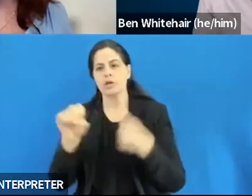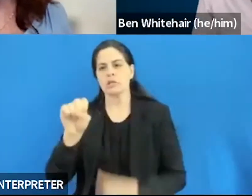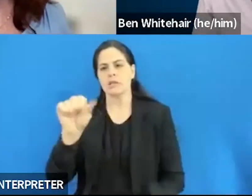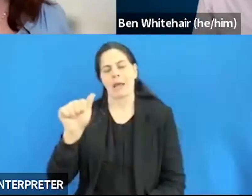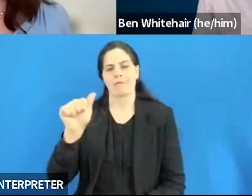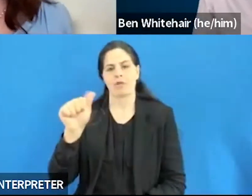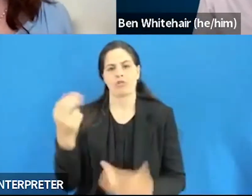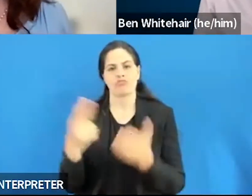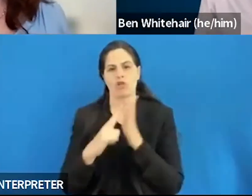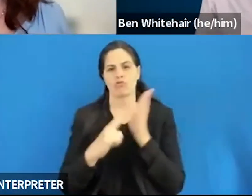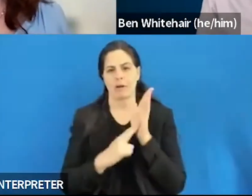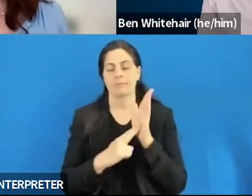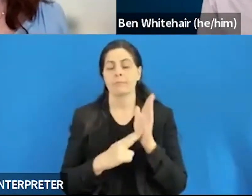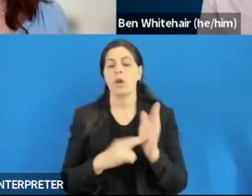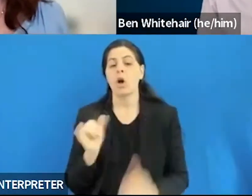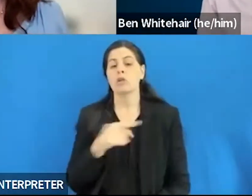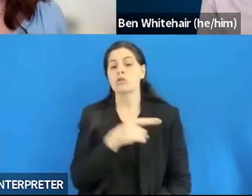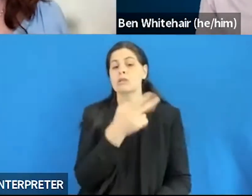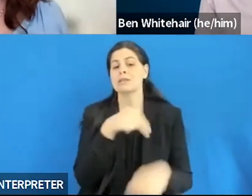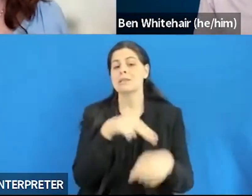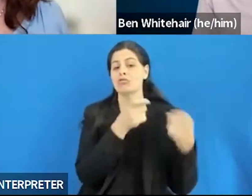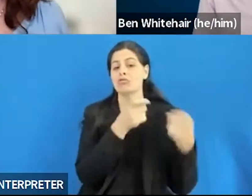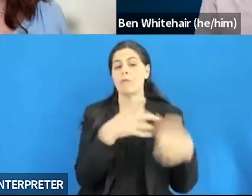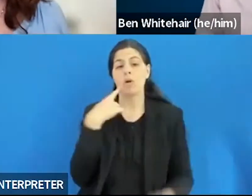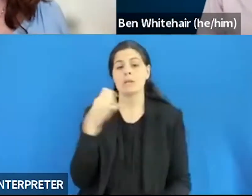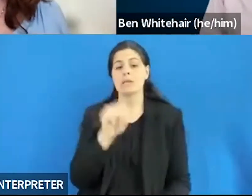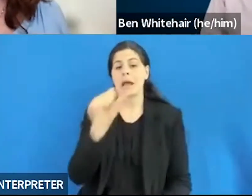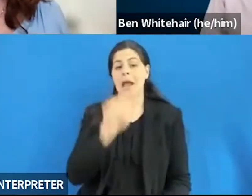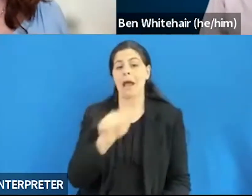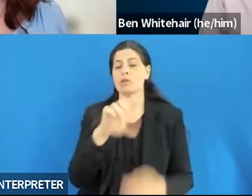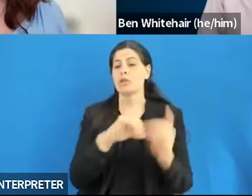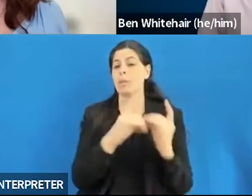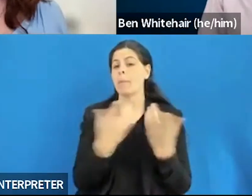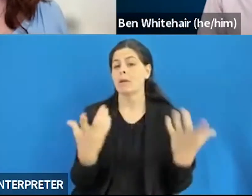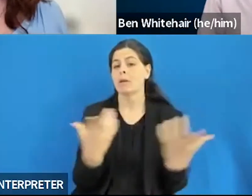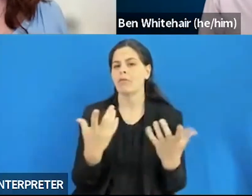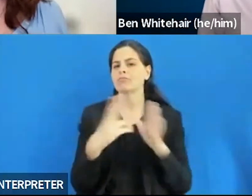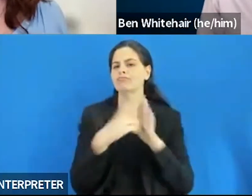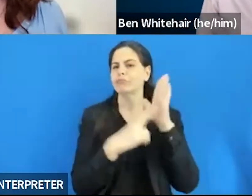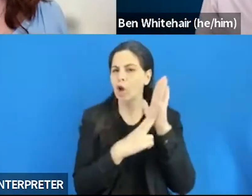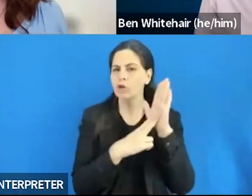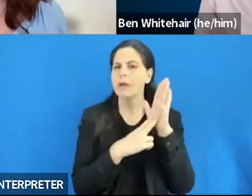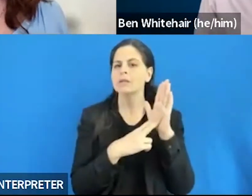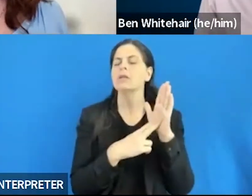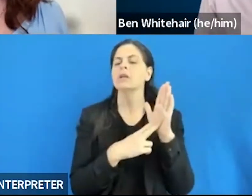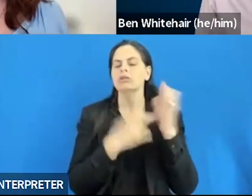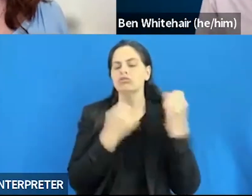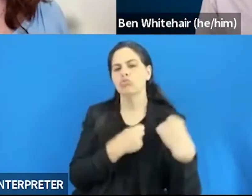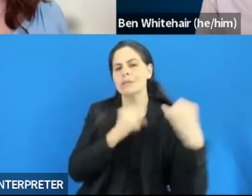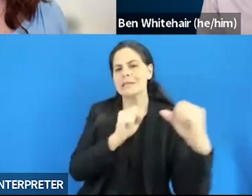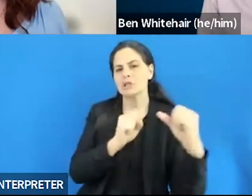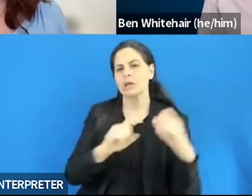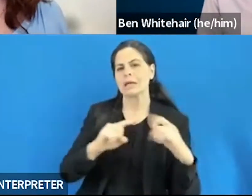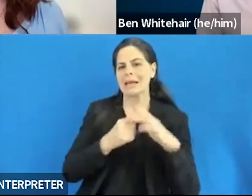She is also national director of SAG-AFTRA's Department of Contract Strategic Initiatives which identifies and engages